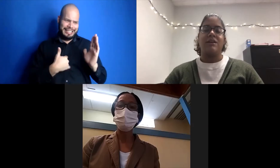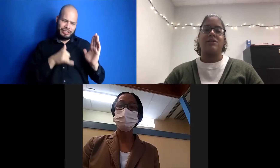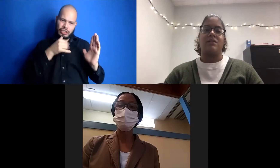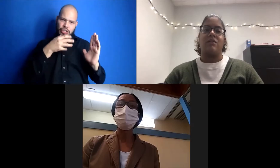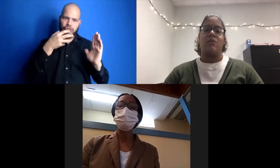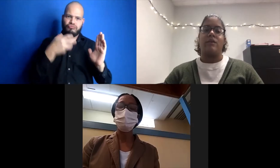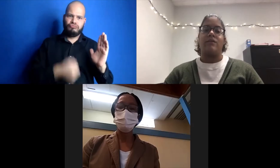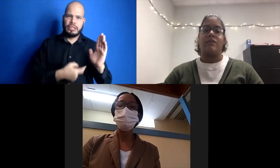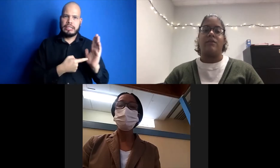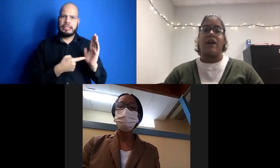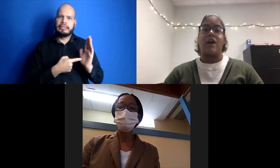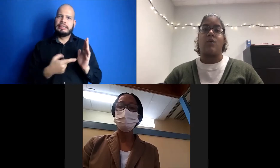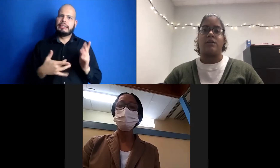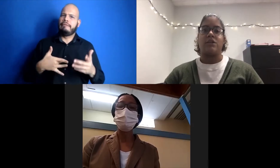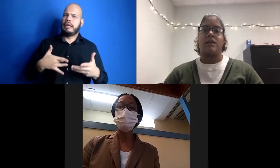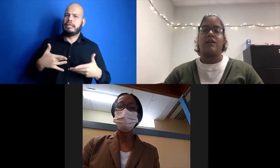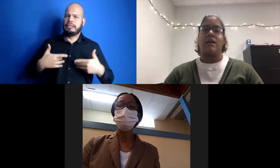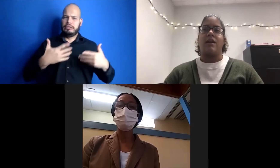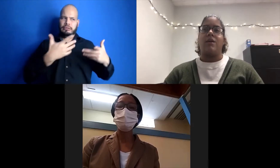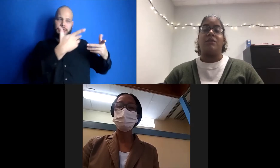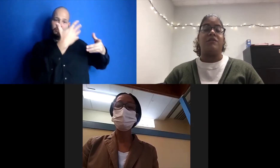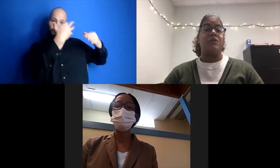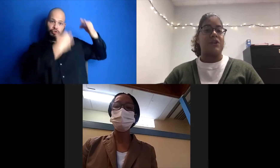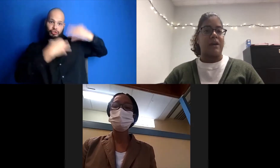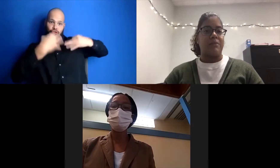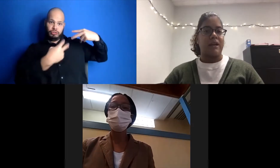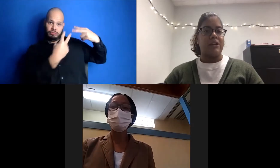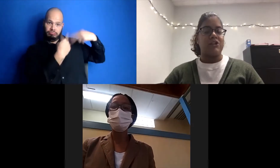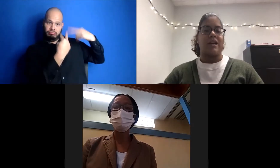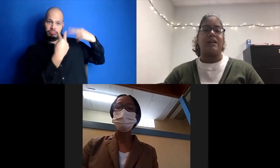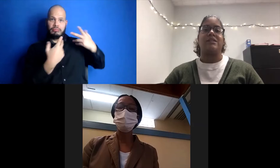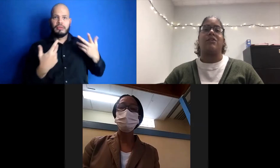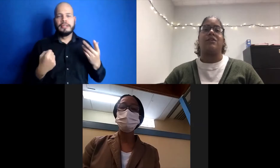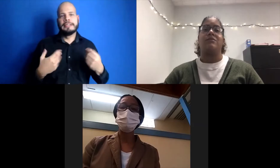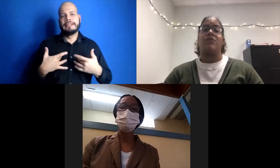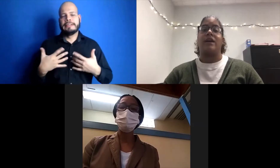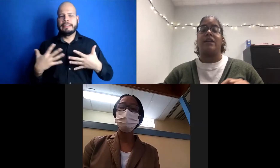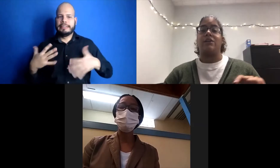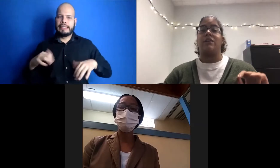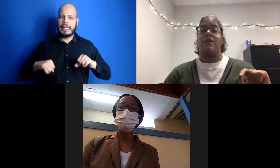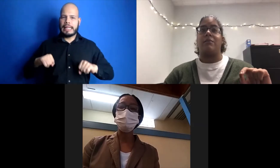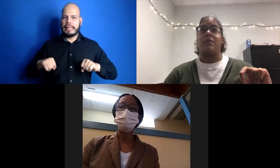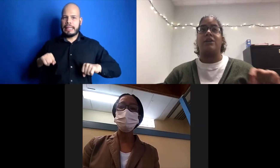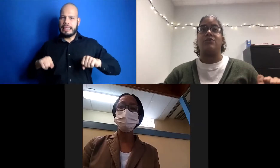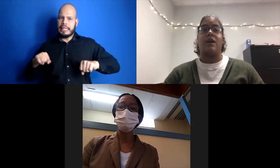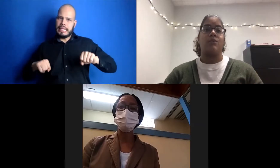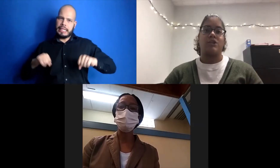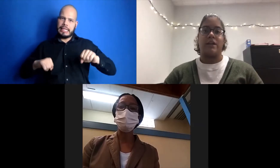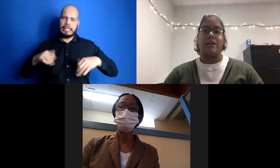so with that question with future applications I started writing um I do not wish to answer